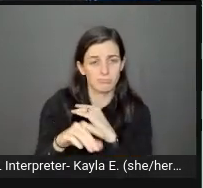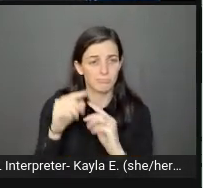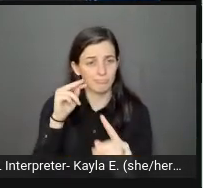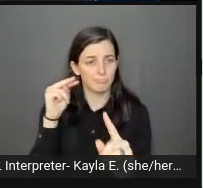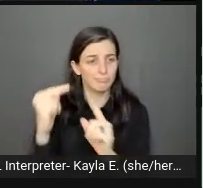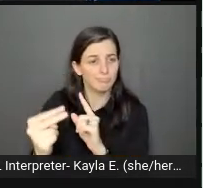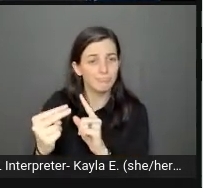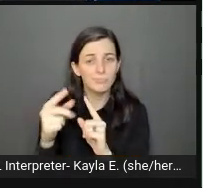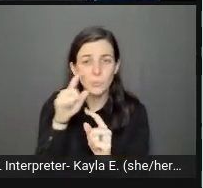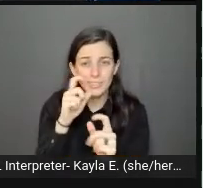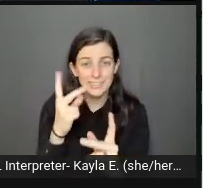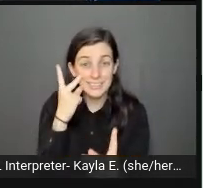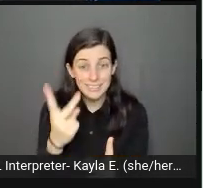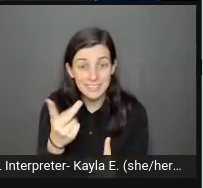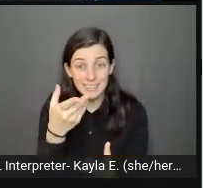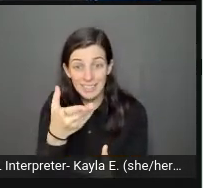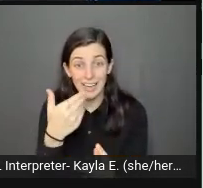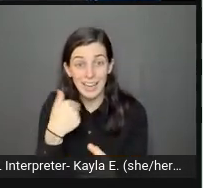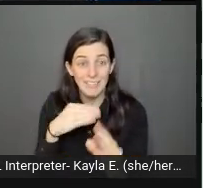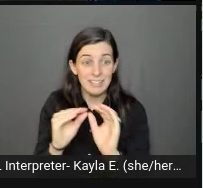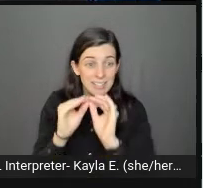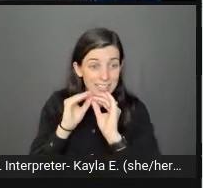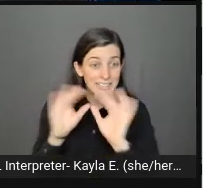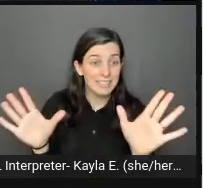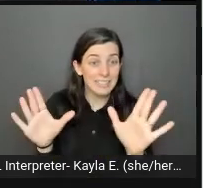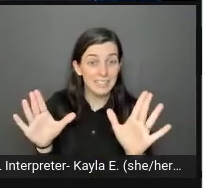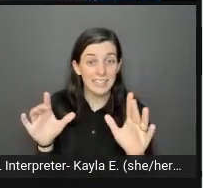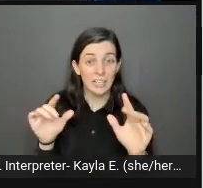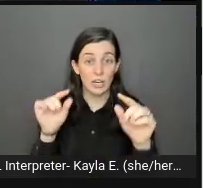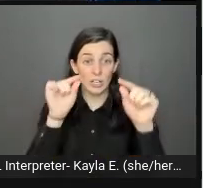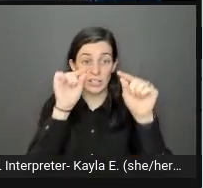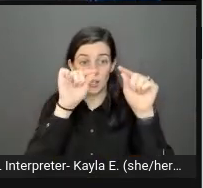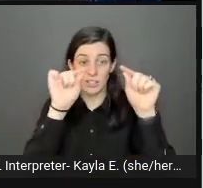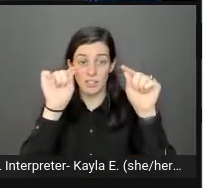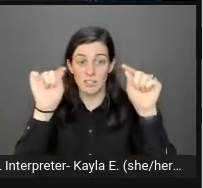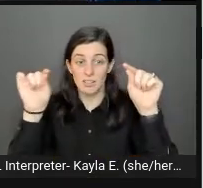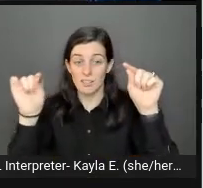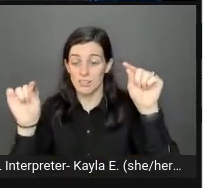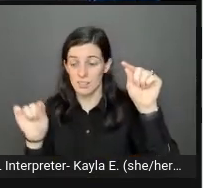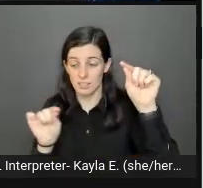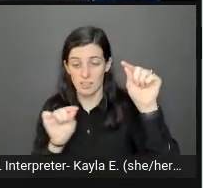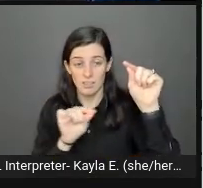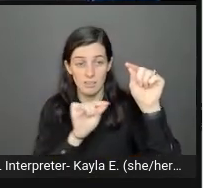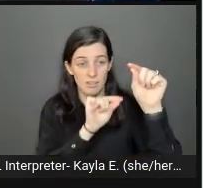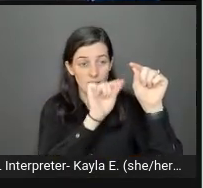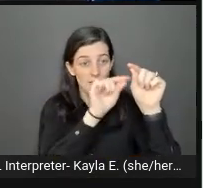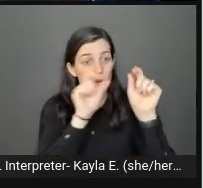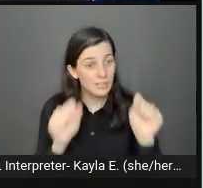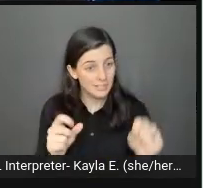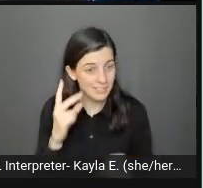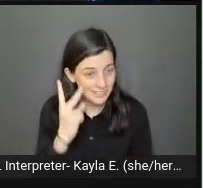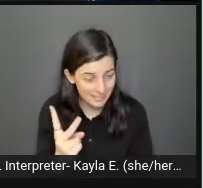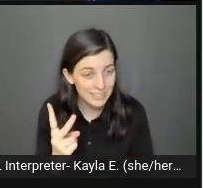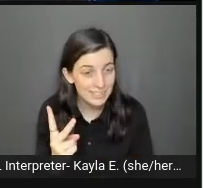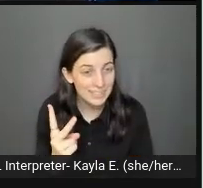You can see a nice clear dotted line around that thing, around the input field.